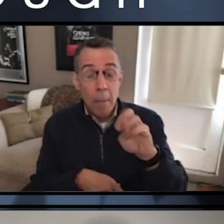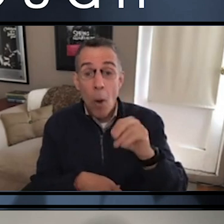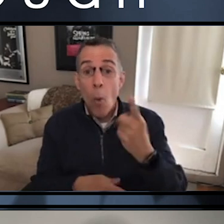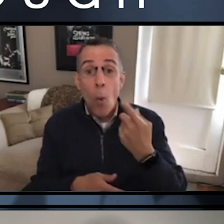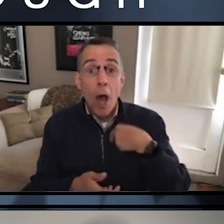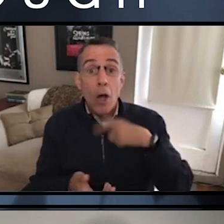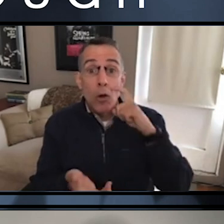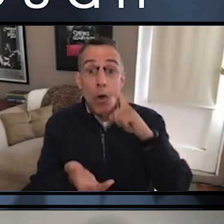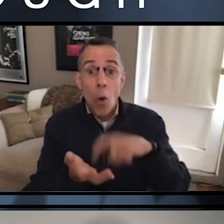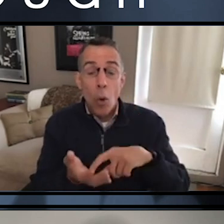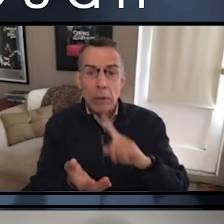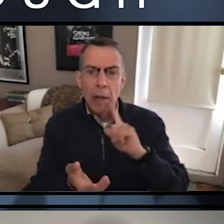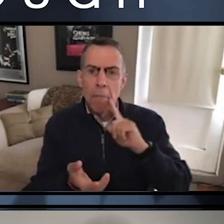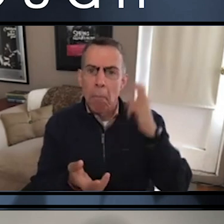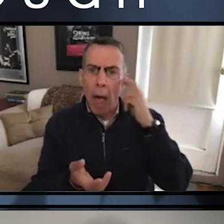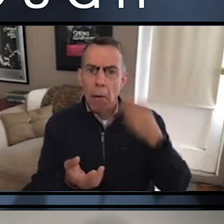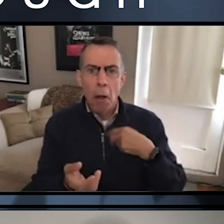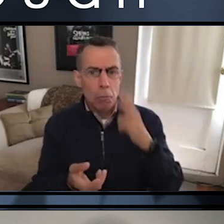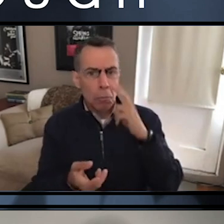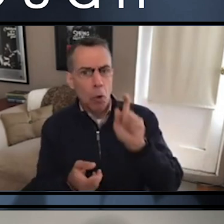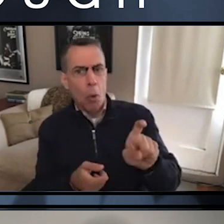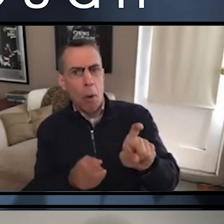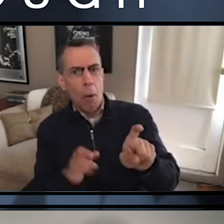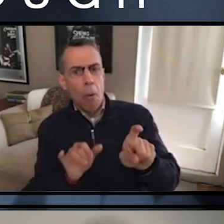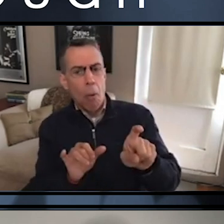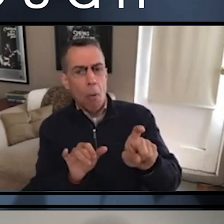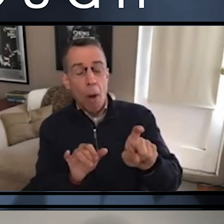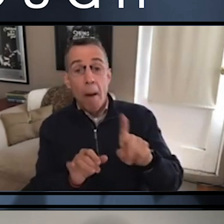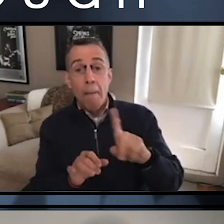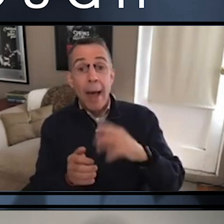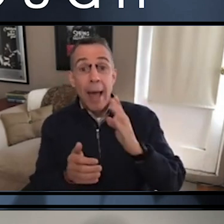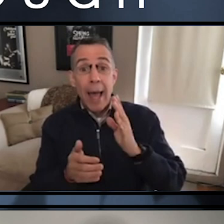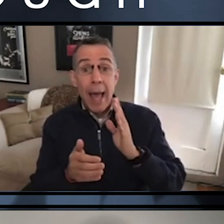he was DeafBlind and that by the end of the interaction, I really just saw him